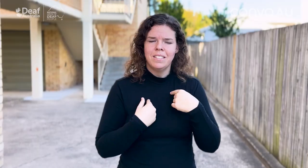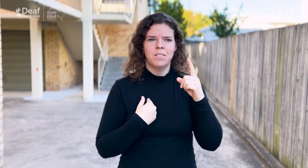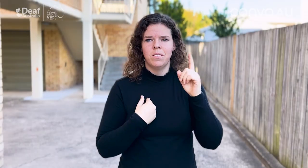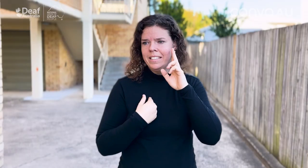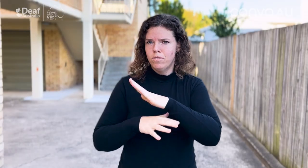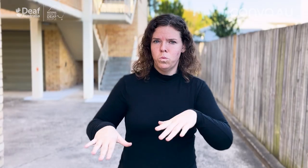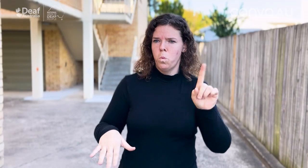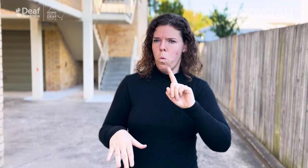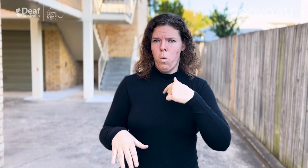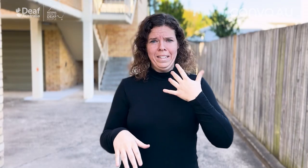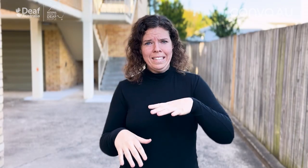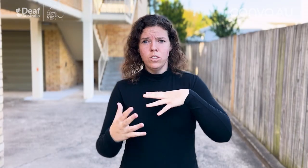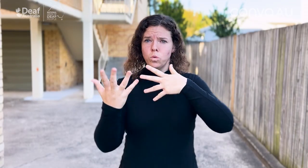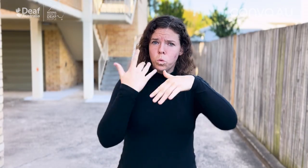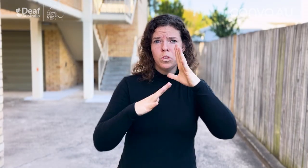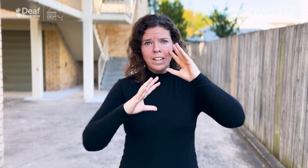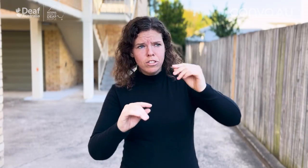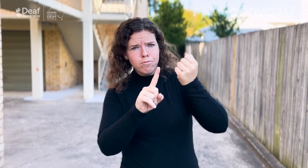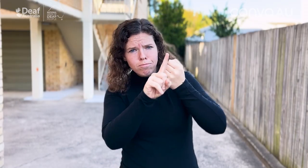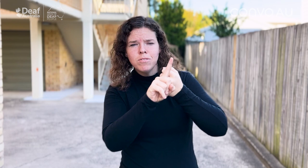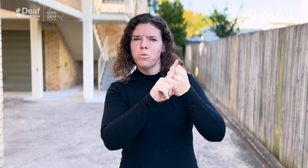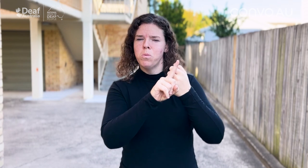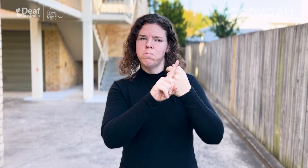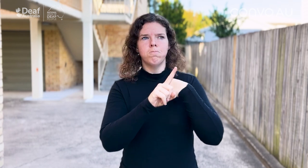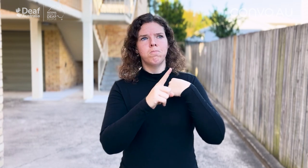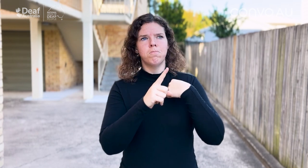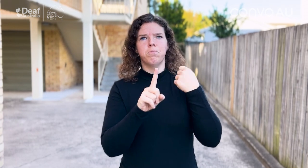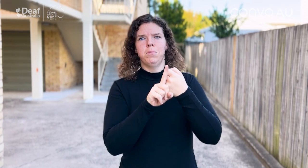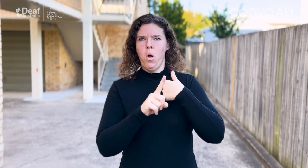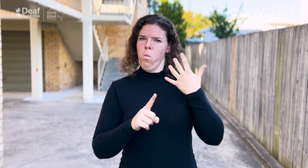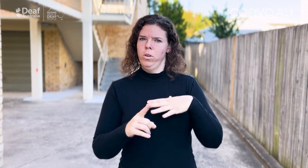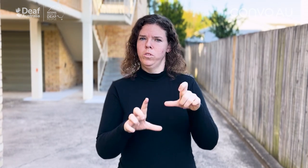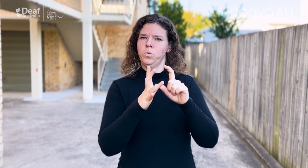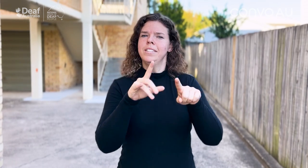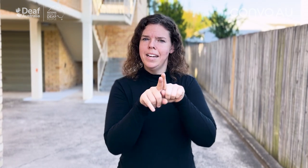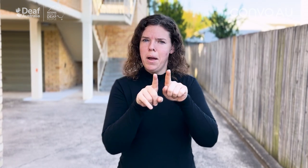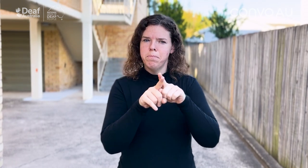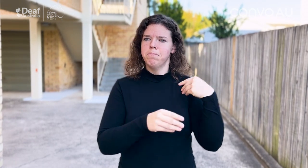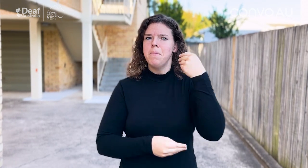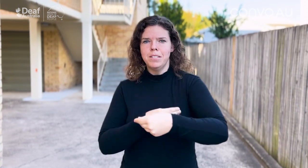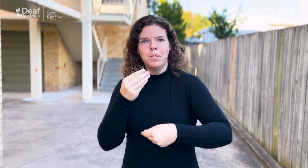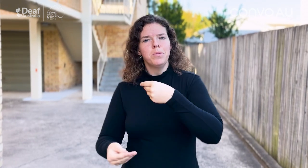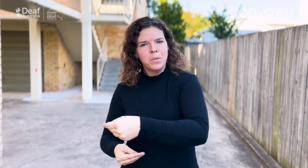As deaf children, we advocated for what we needed socially and in education, so I wanted to pay it forward.